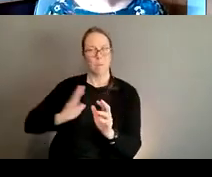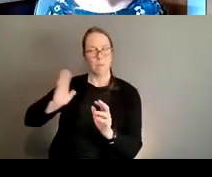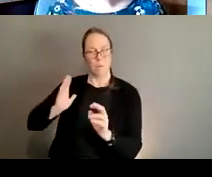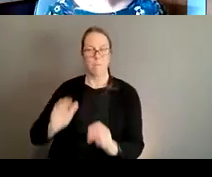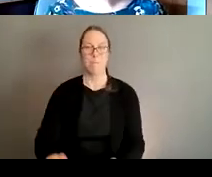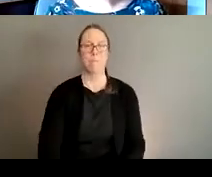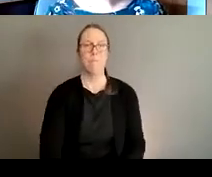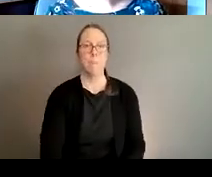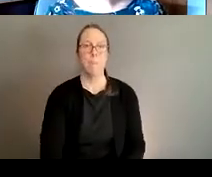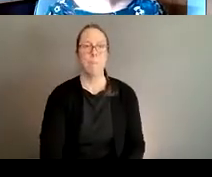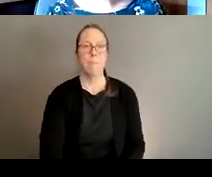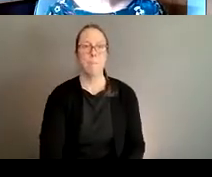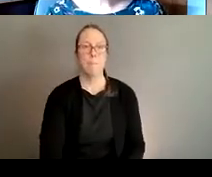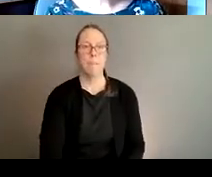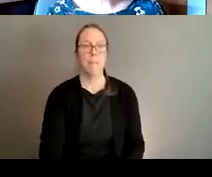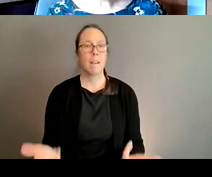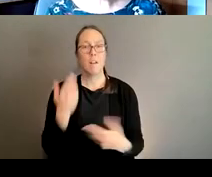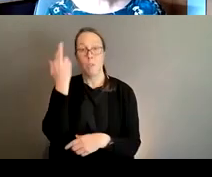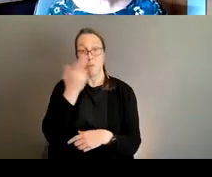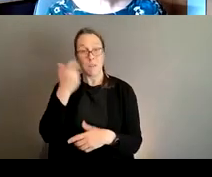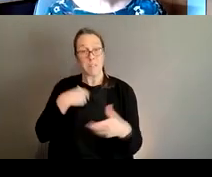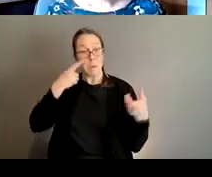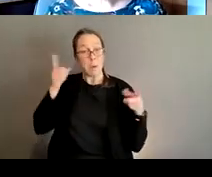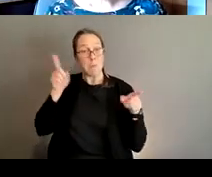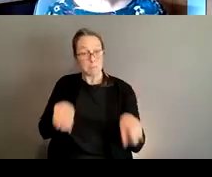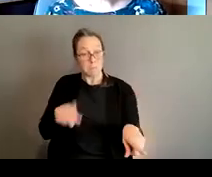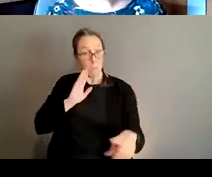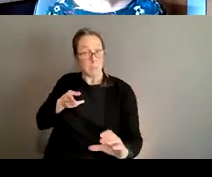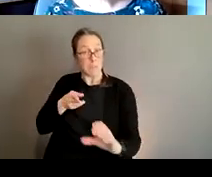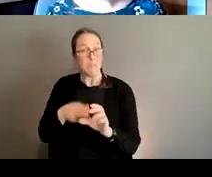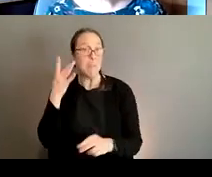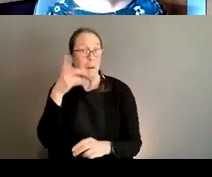You know, but the reason I agreed to talk today is that when I first started writing